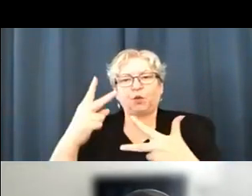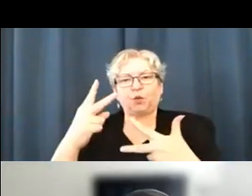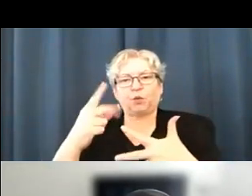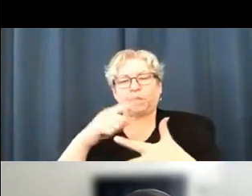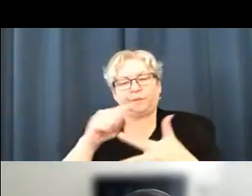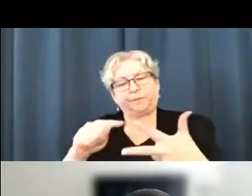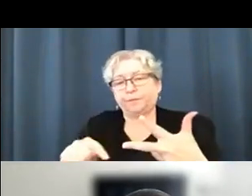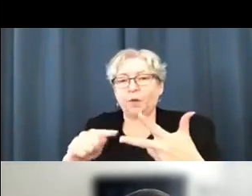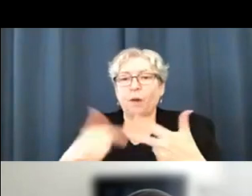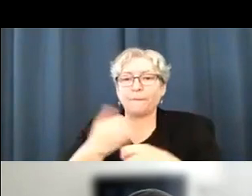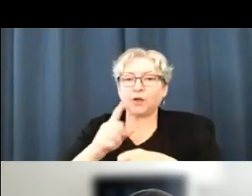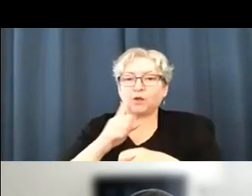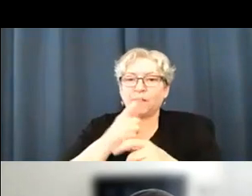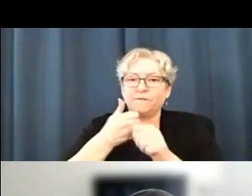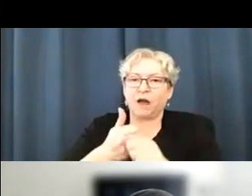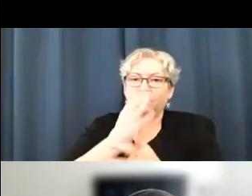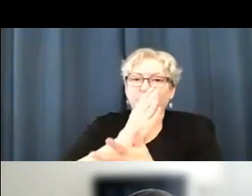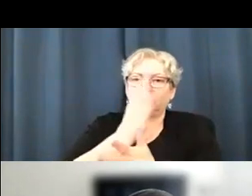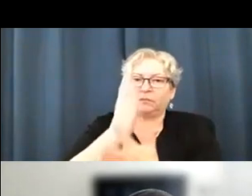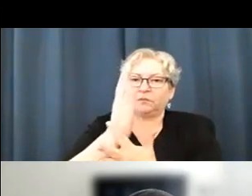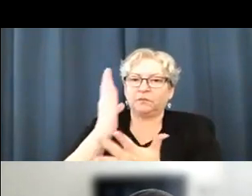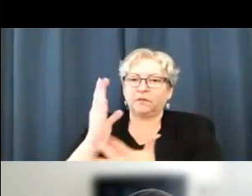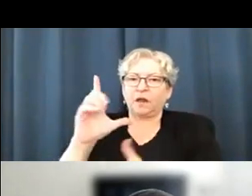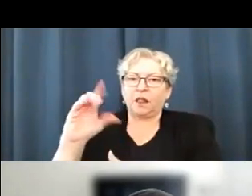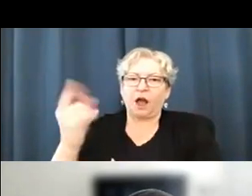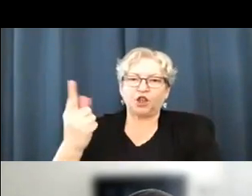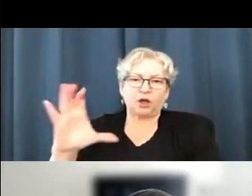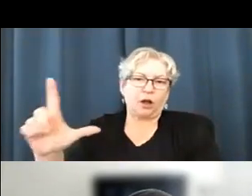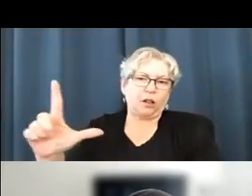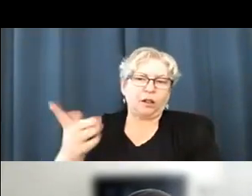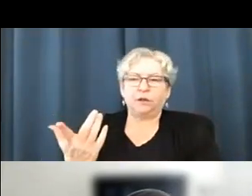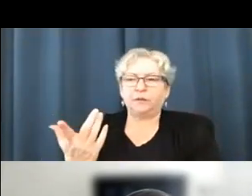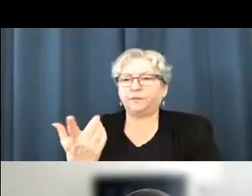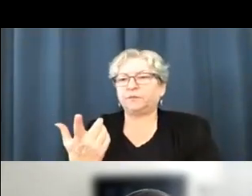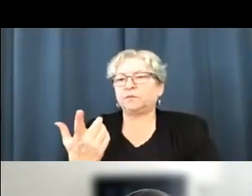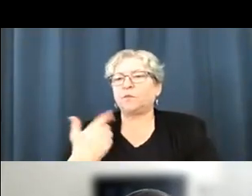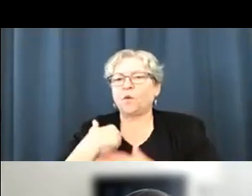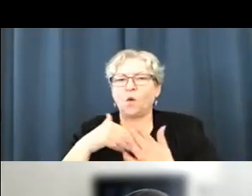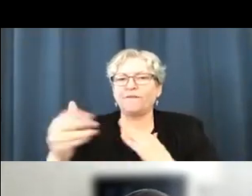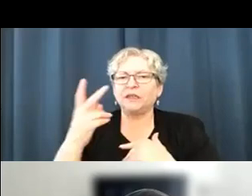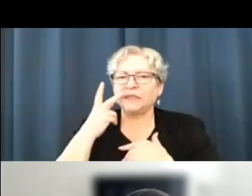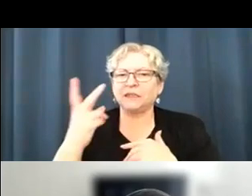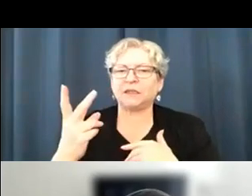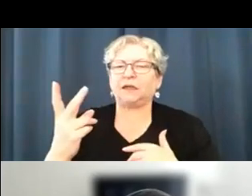that it follows a logic and we often see when we are editing,